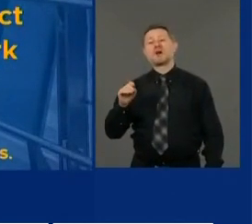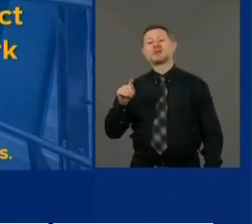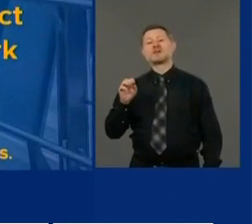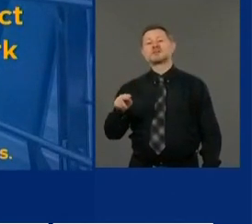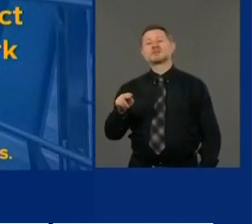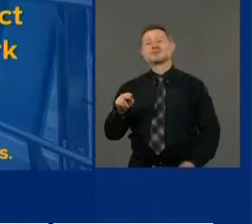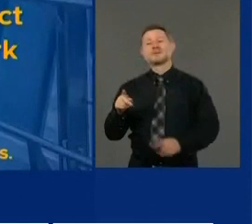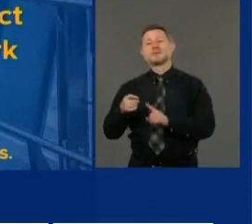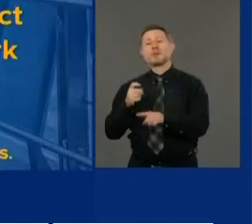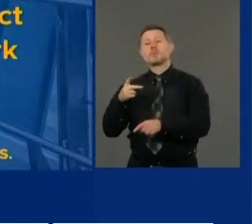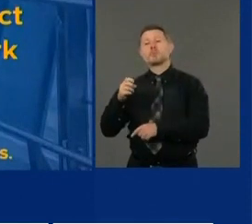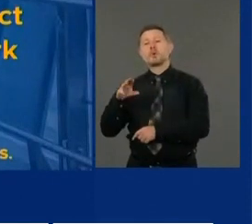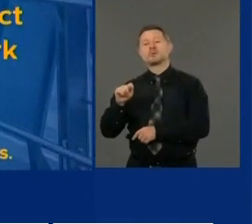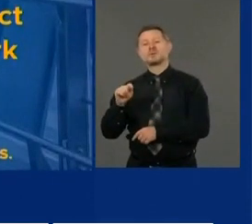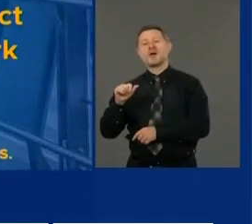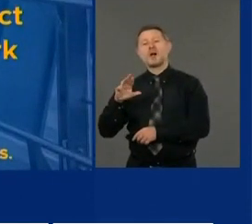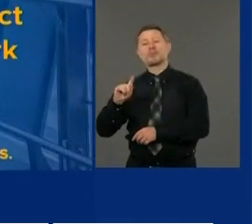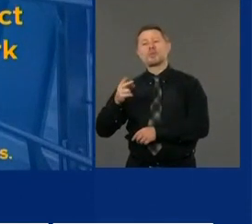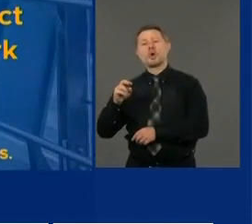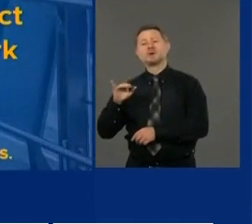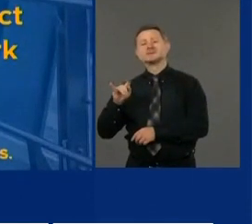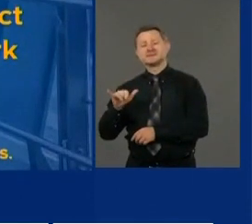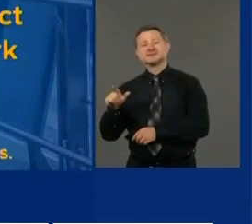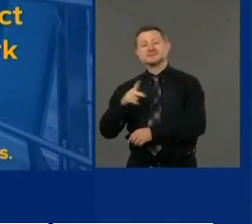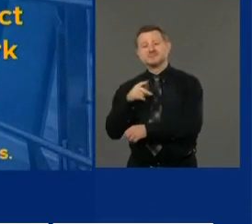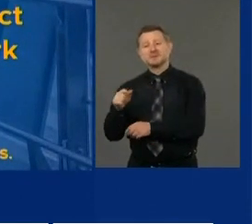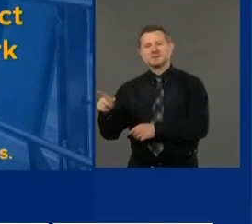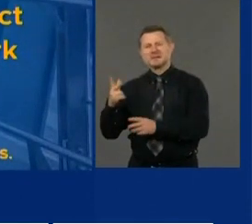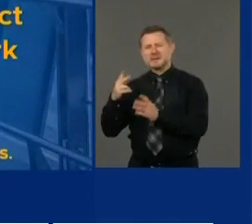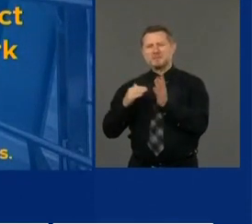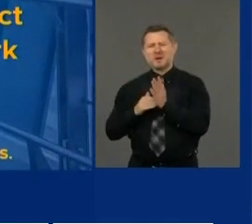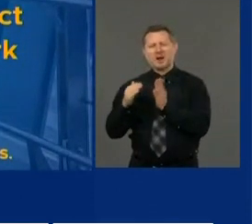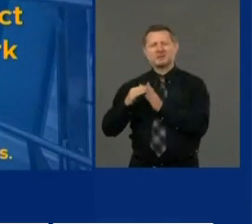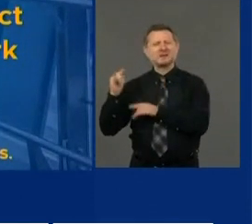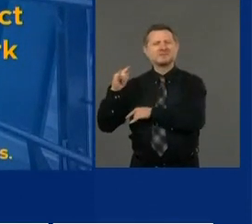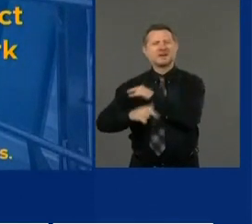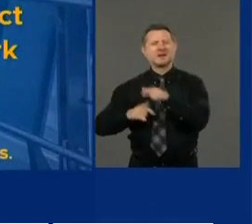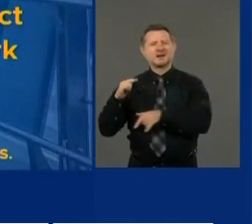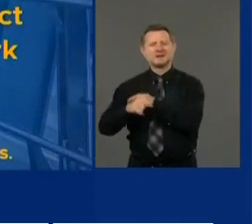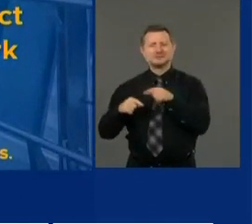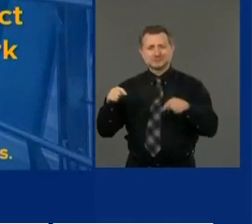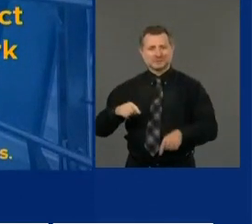WE WENT THROUGH THIS ONE, AND